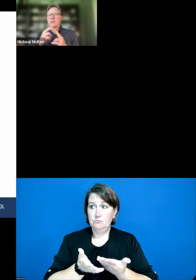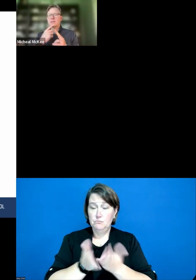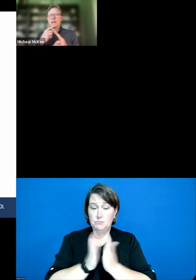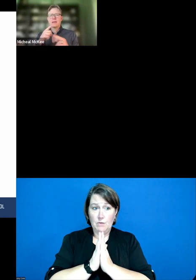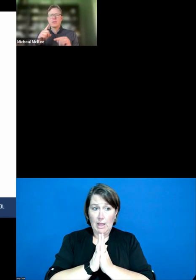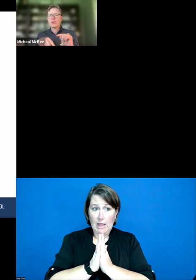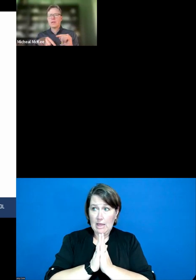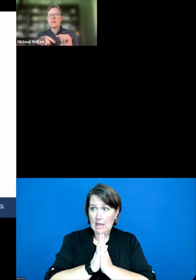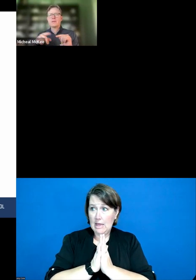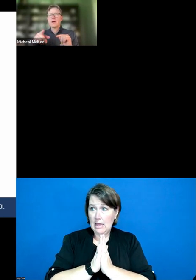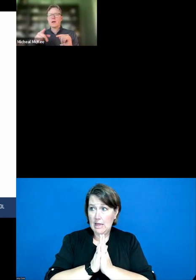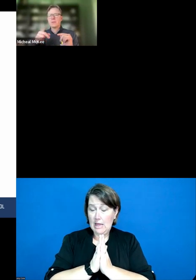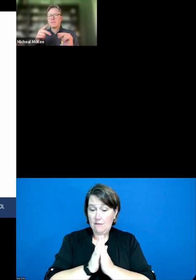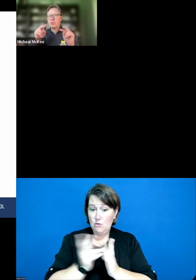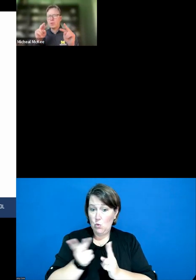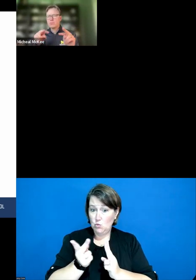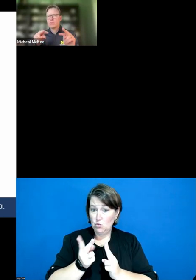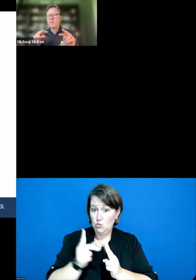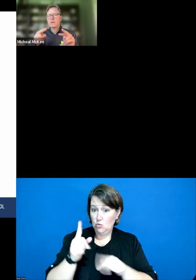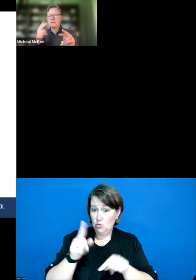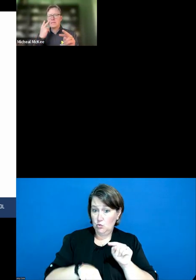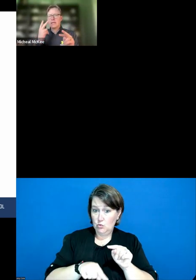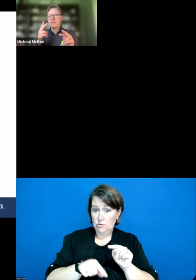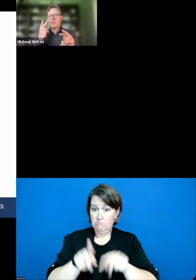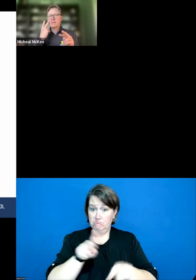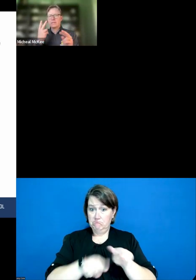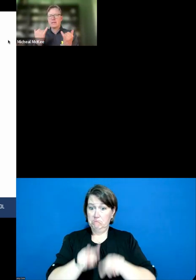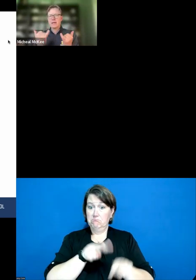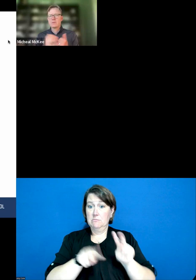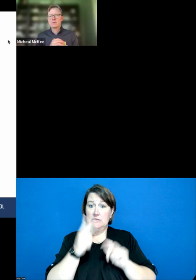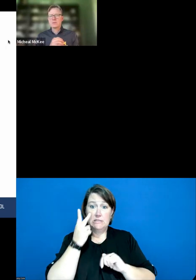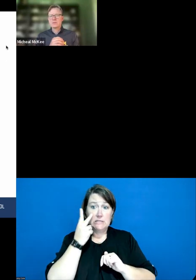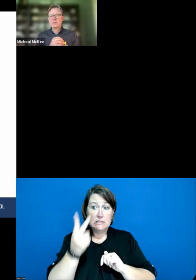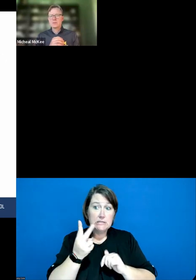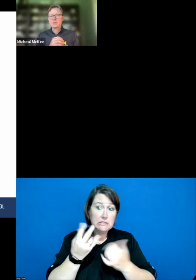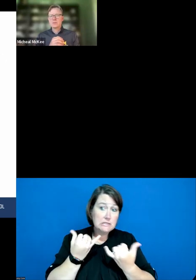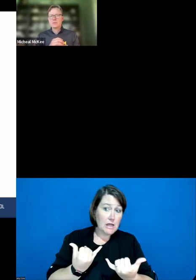that so if you could look and see if you can see it now.